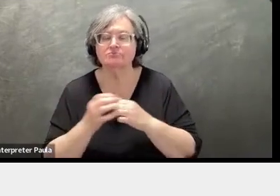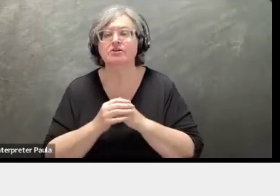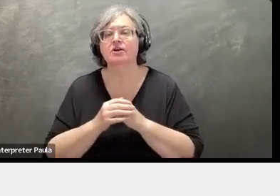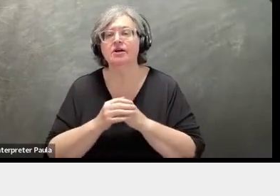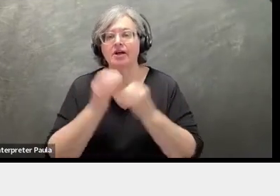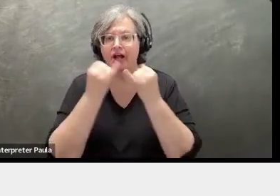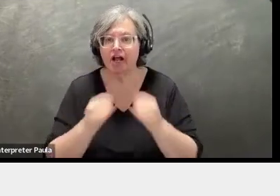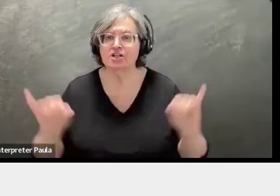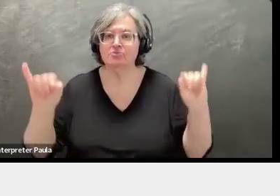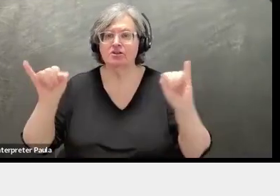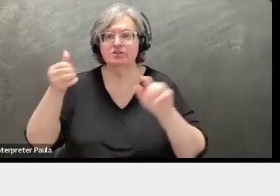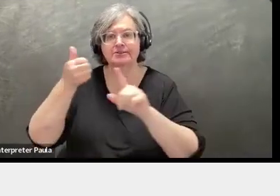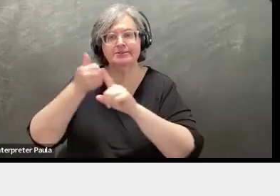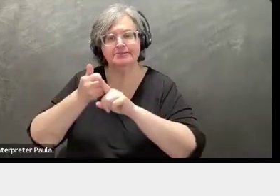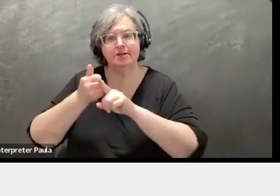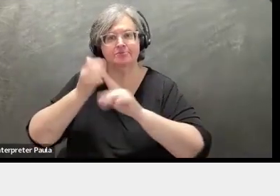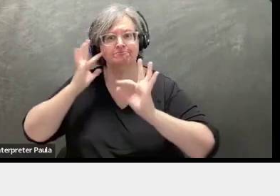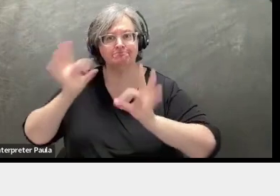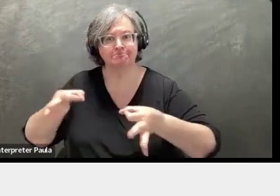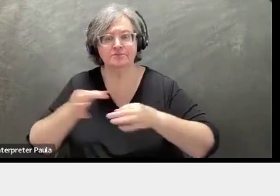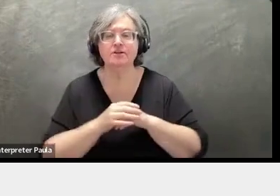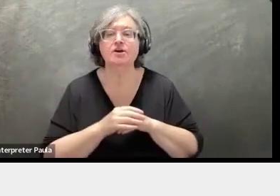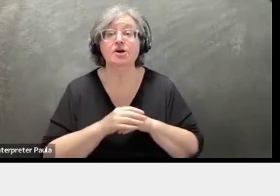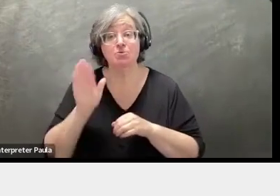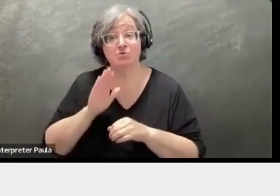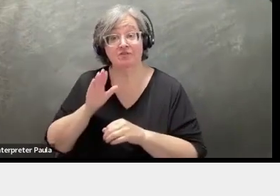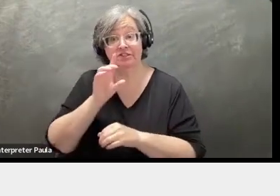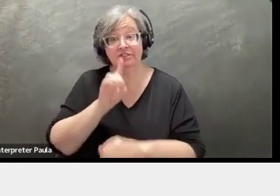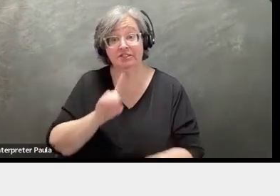determination. Dr Johnson previously served as the Deputy